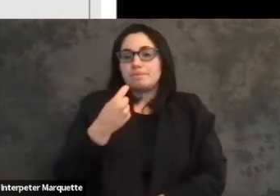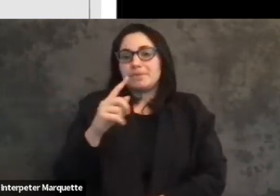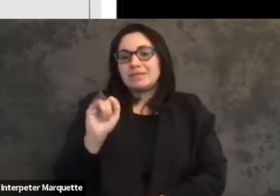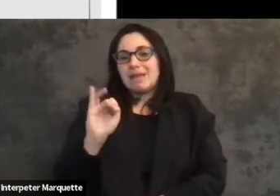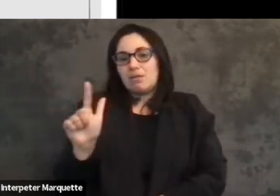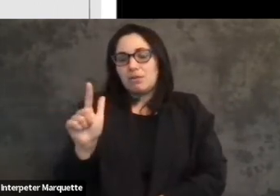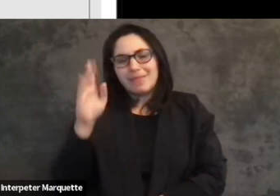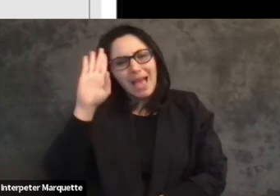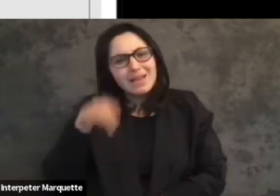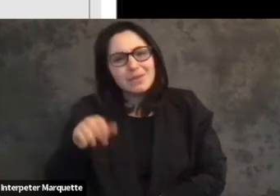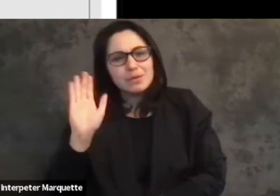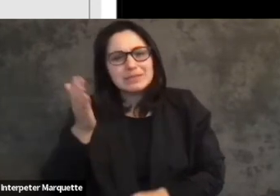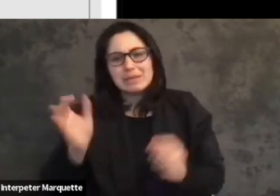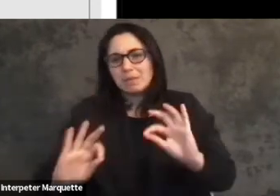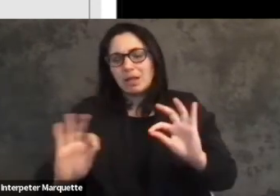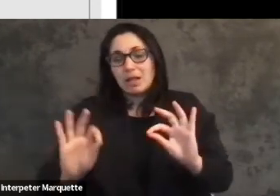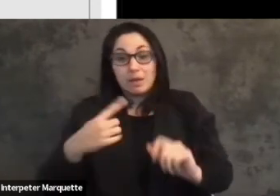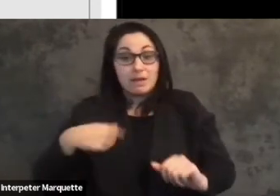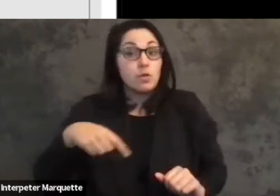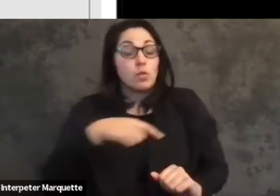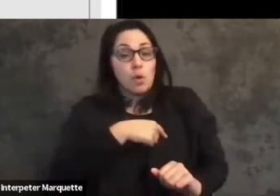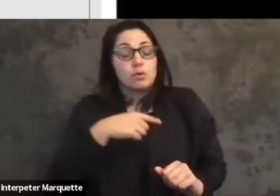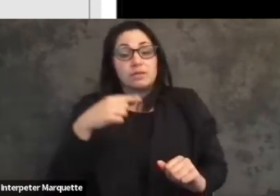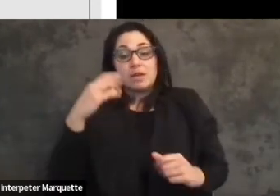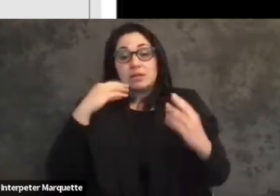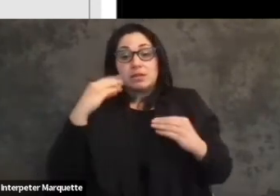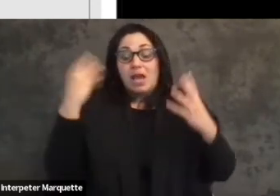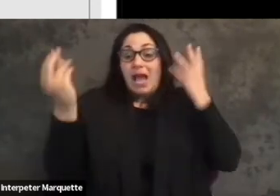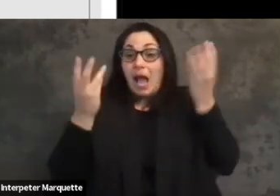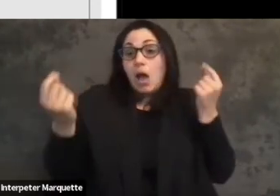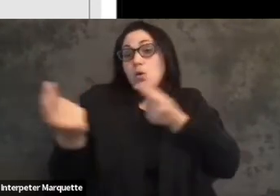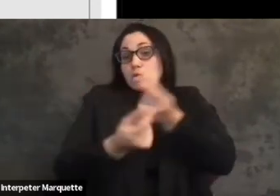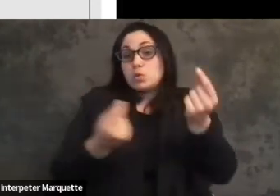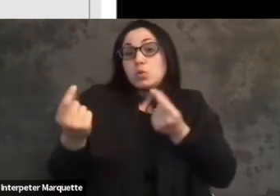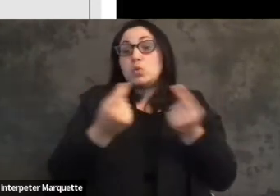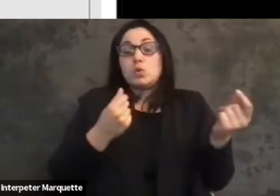really bad, I will say that a couple of Tylenol sometimes really helps. These are very simple